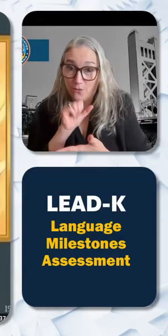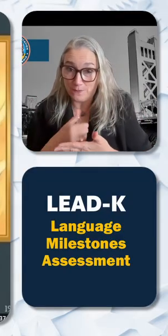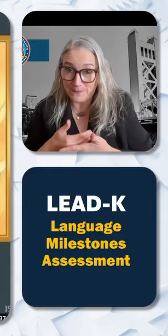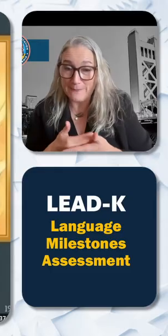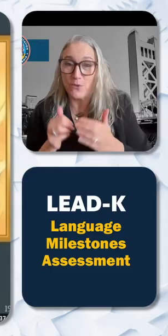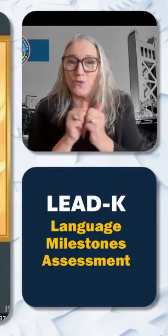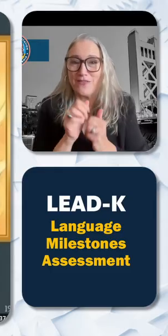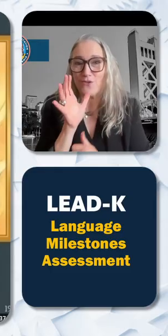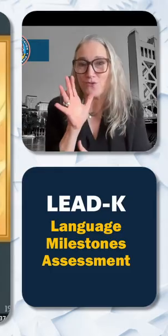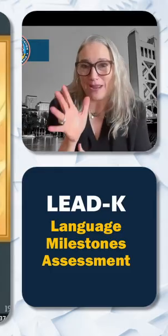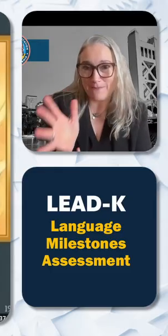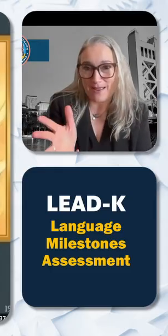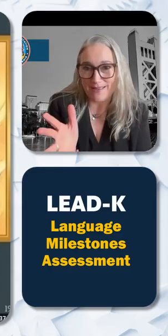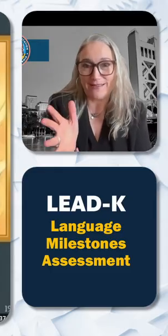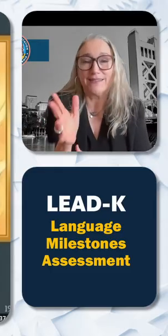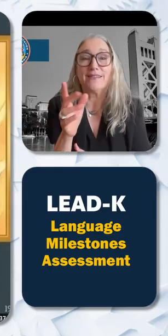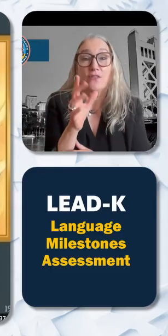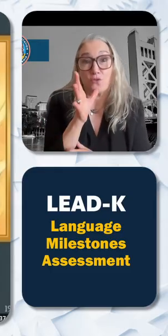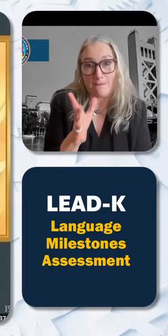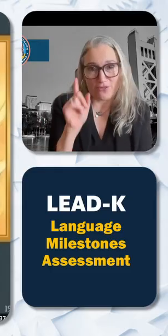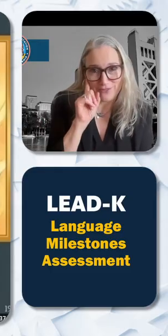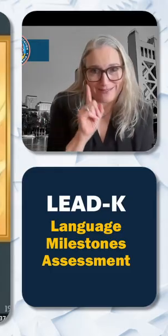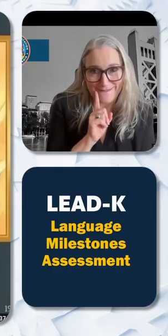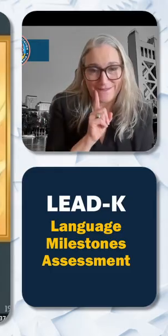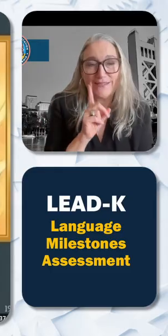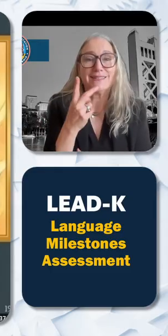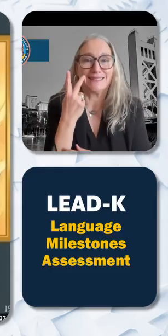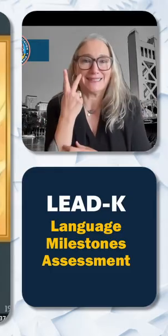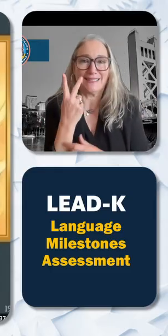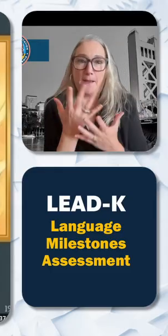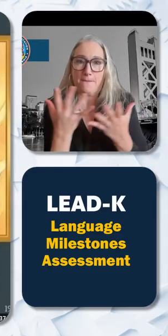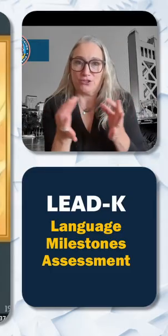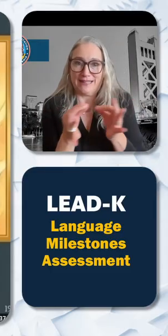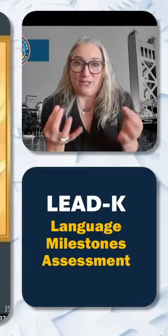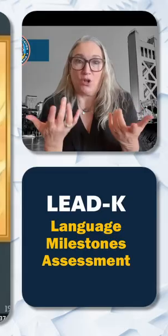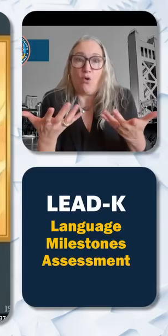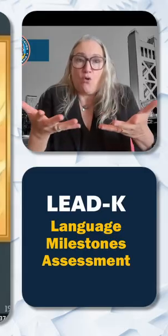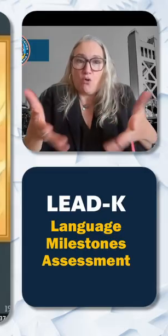beautiful video of a 9-week-old infant with her grandmother. The grandmother is deaf.